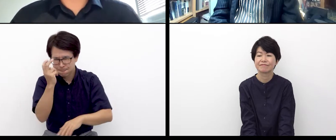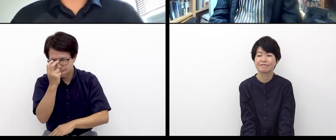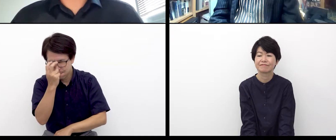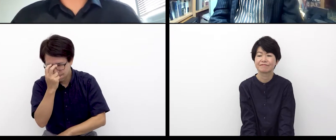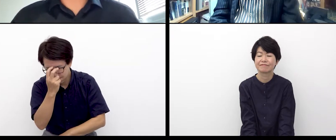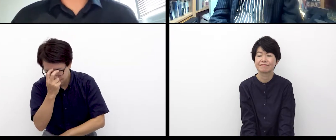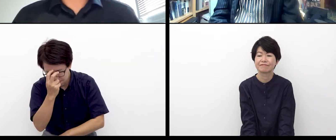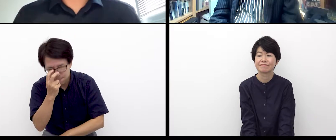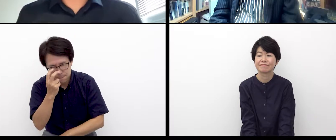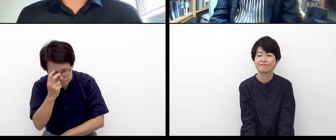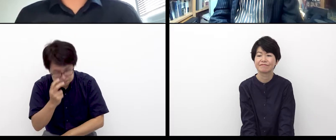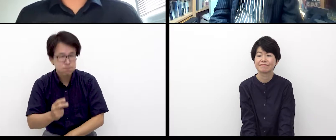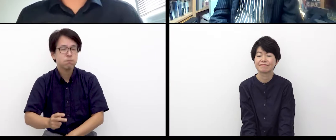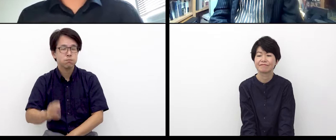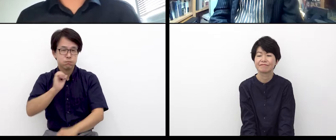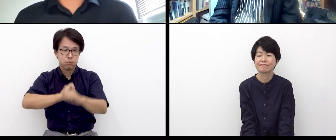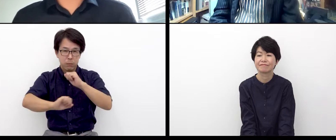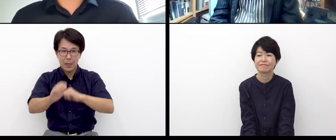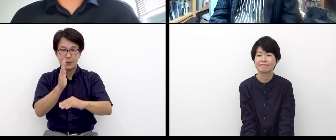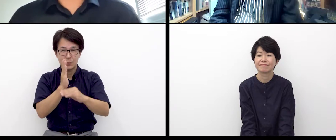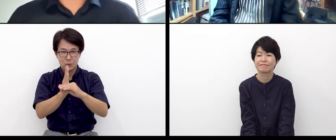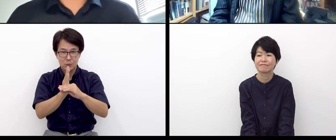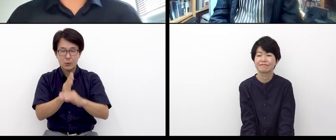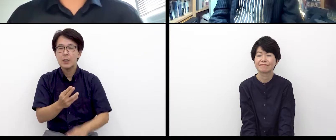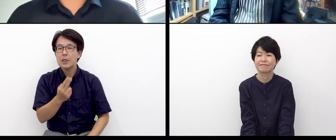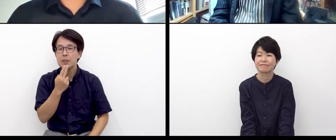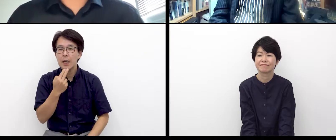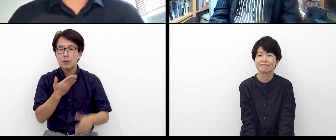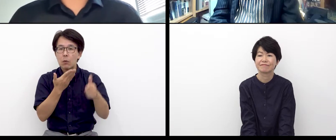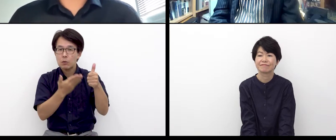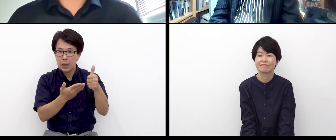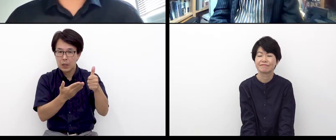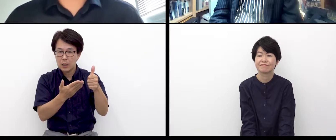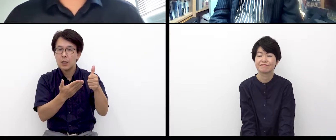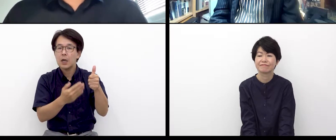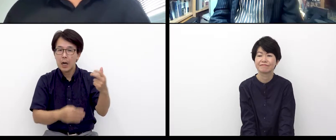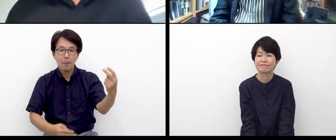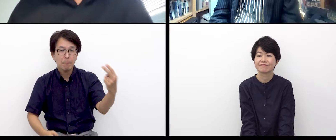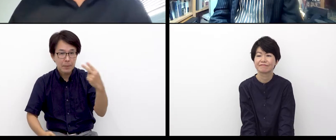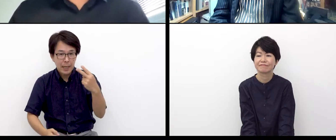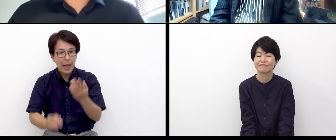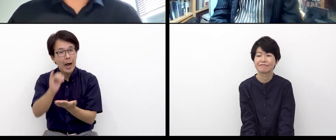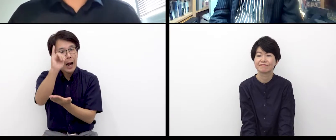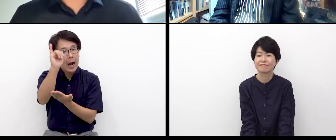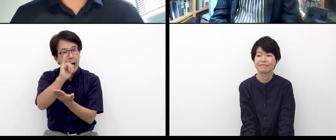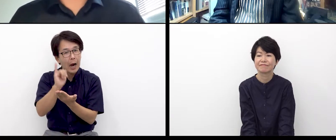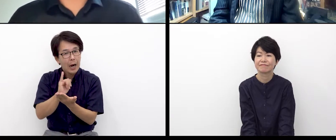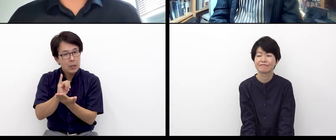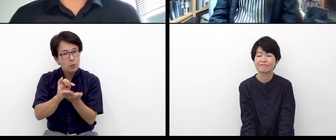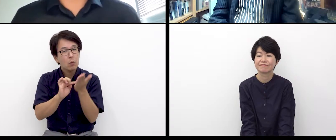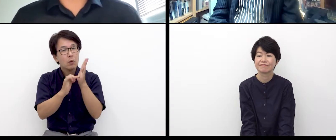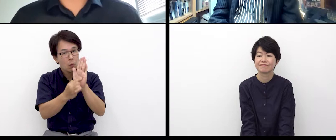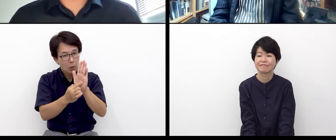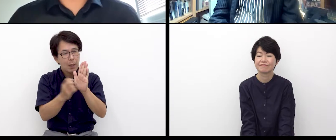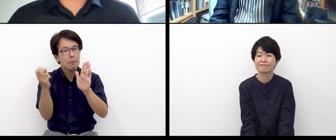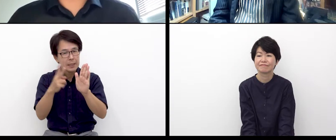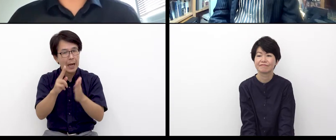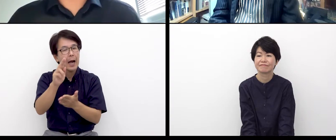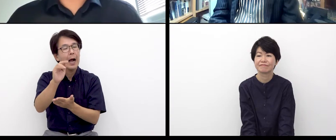From your viewpoint, Mr. SAITO, could you tell us about any examples